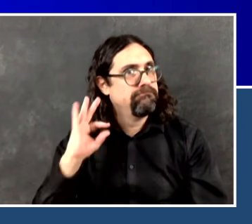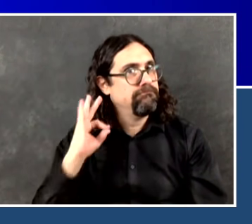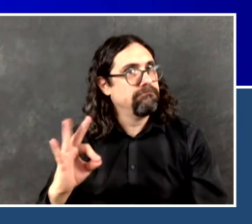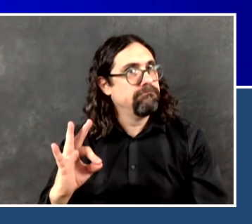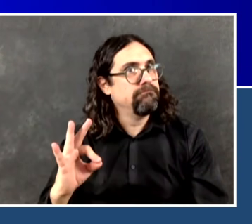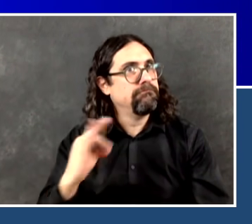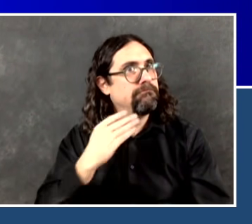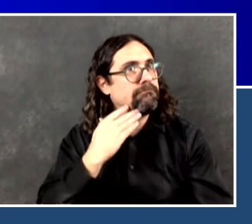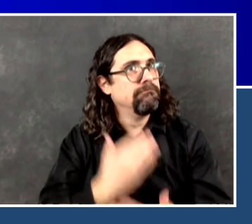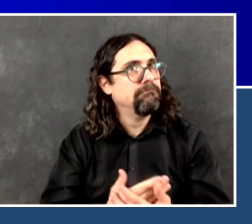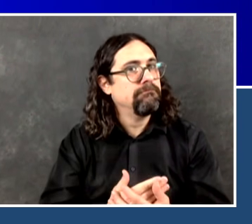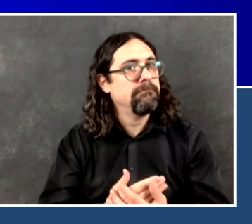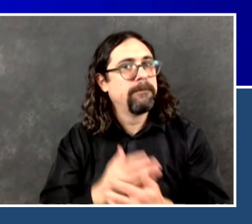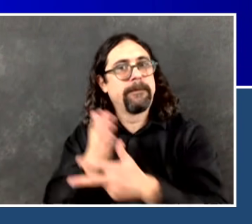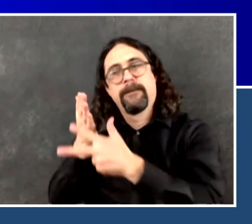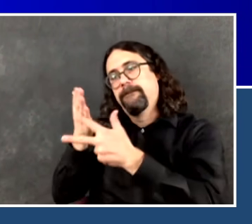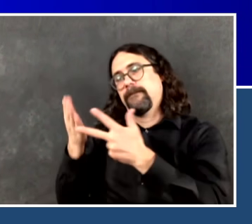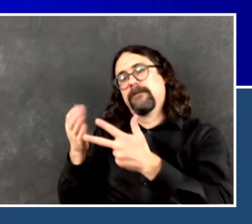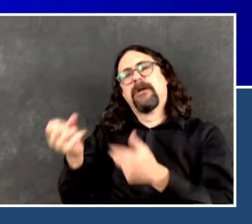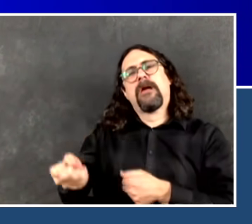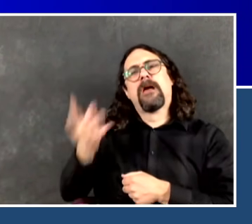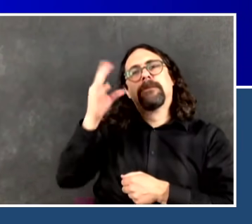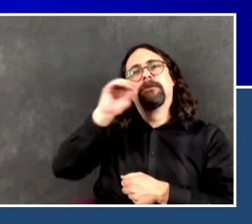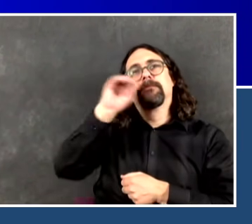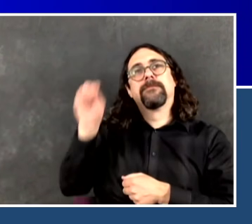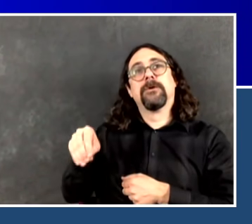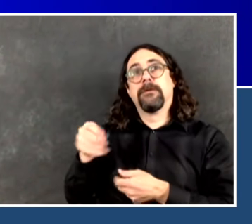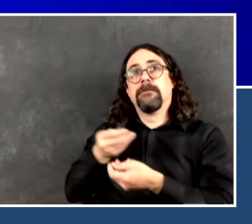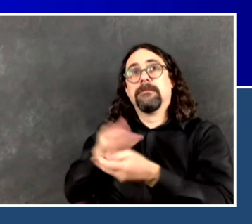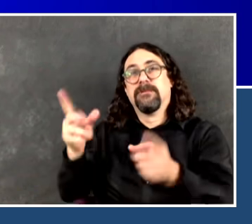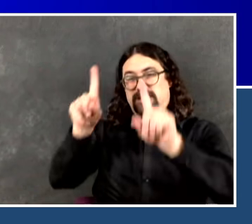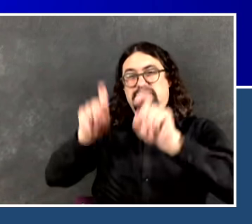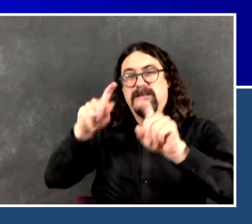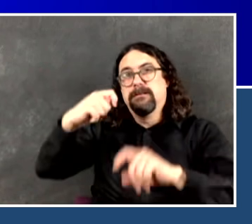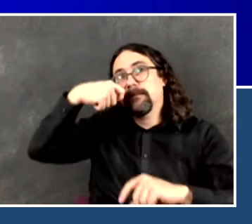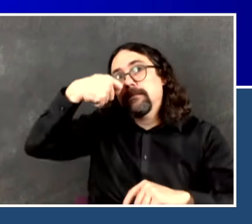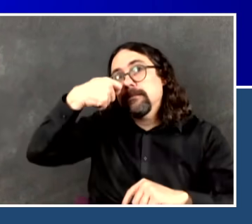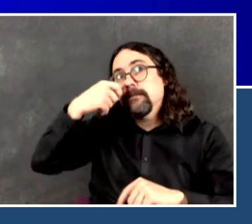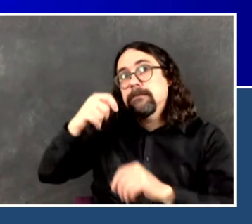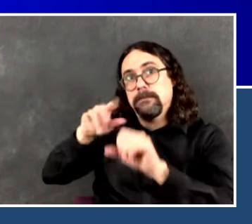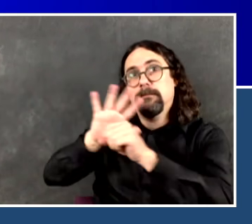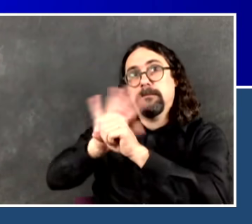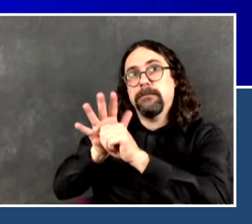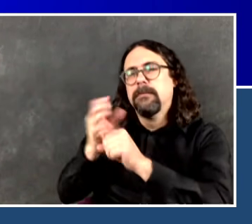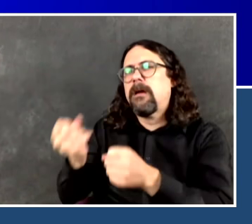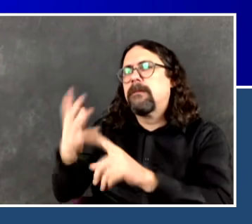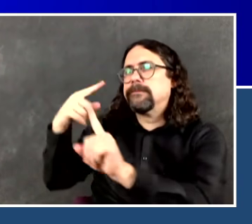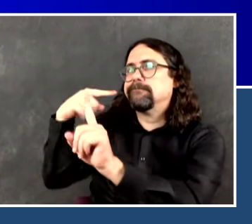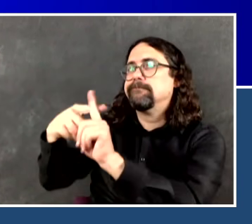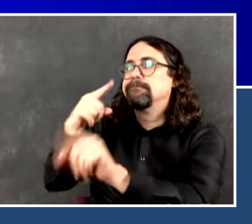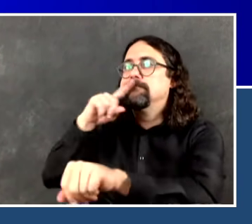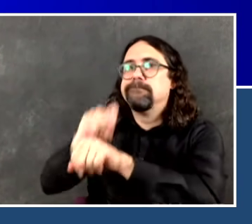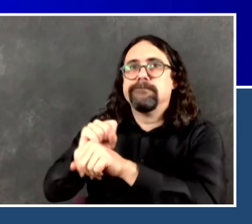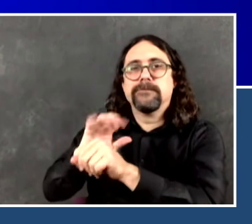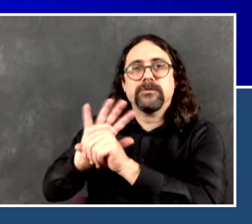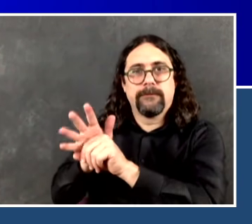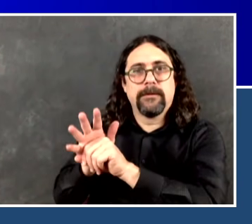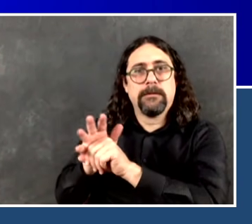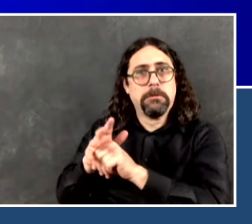ARE POSITIVE FOR COVID-19 HAS GONE DOWN! 30% TO 29%. UNFORTUNATELY